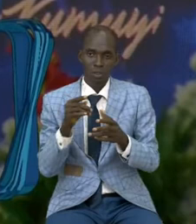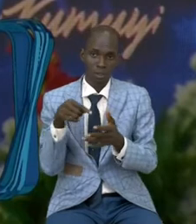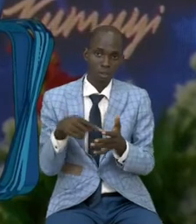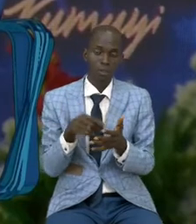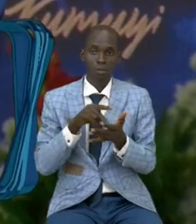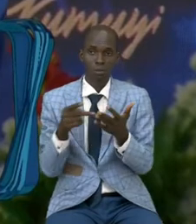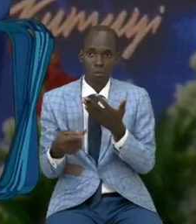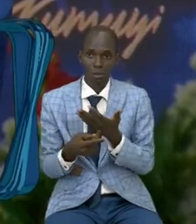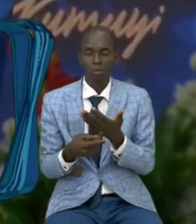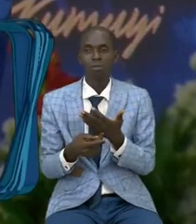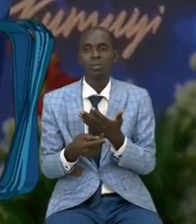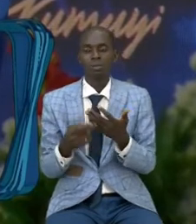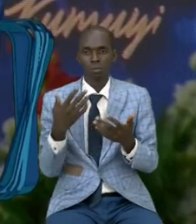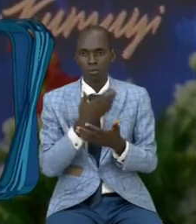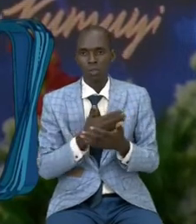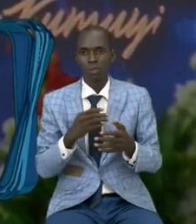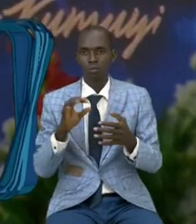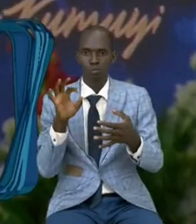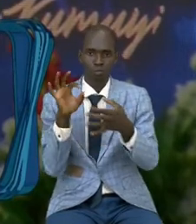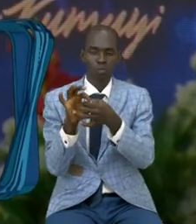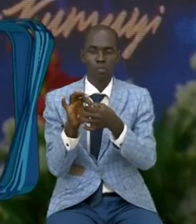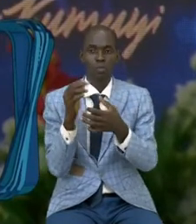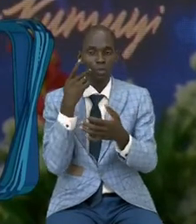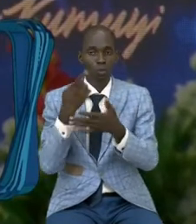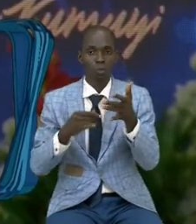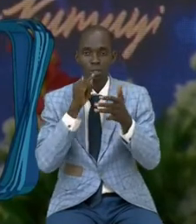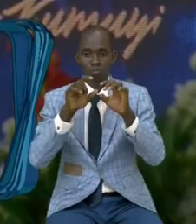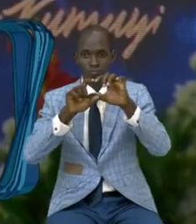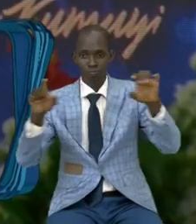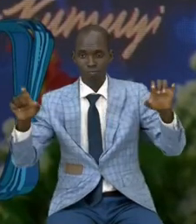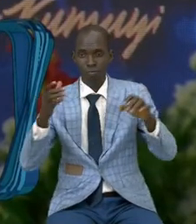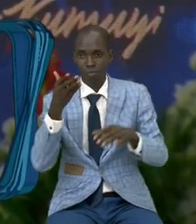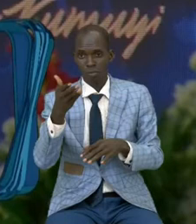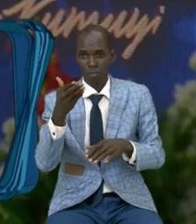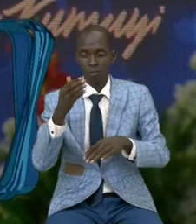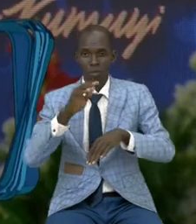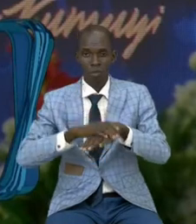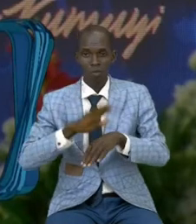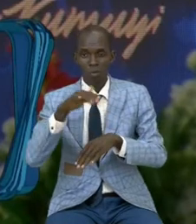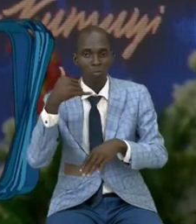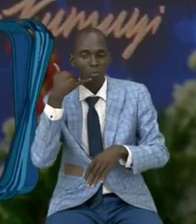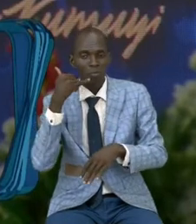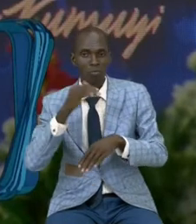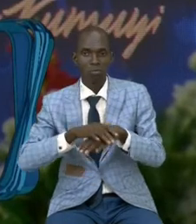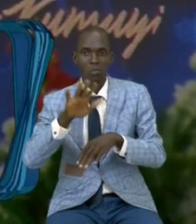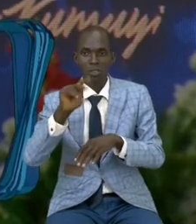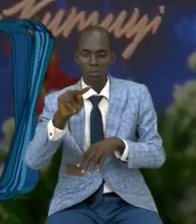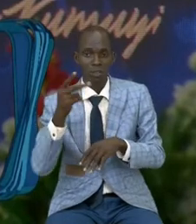thank you that brother thank you that sister let's do it very fast